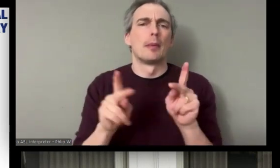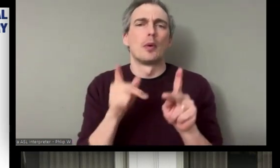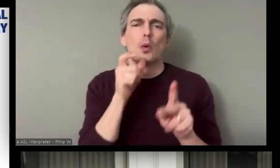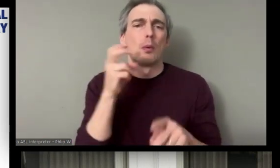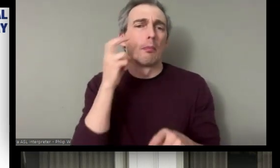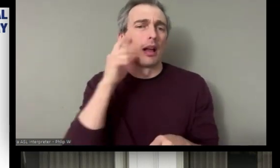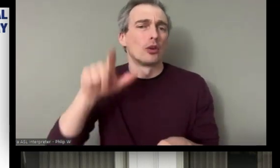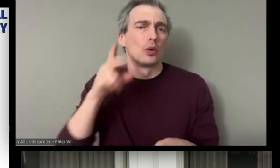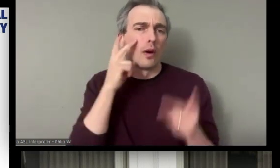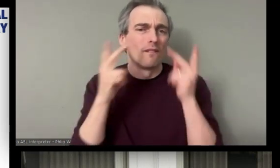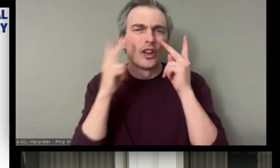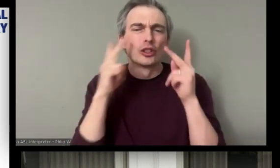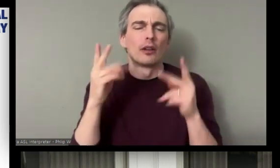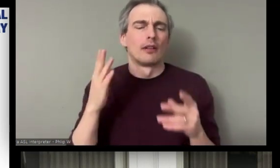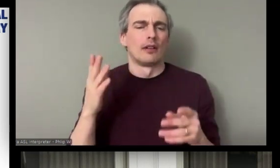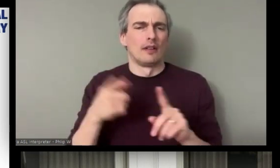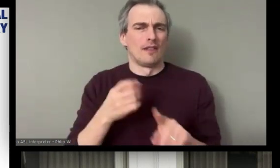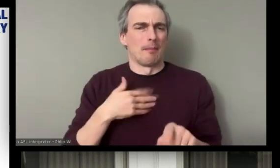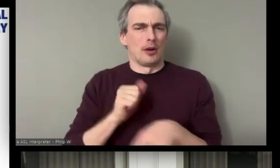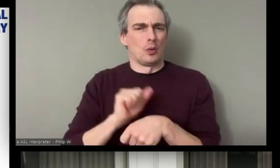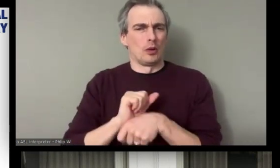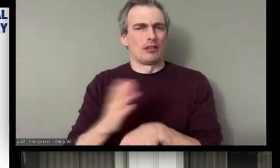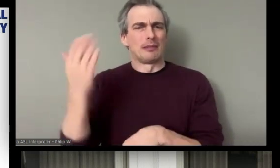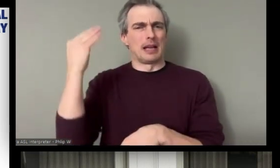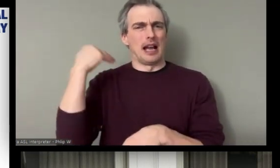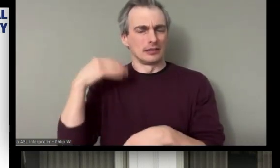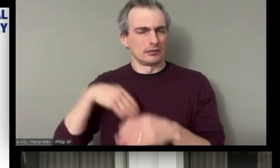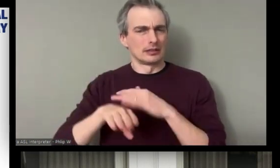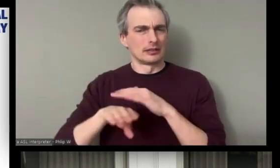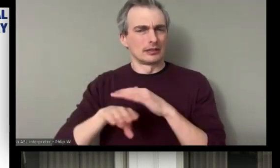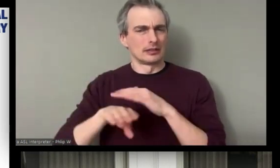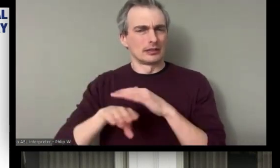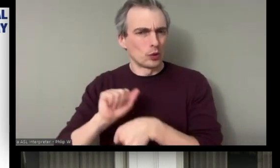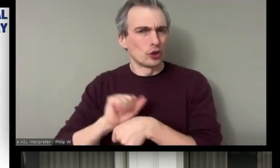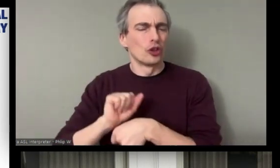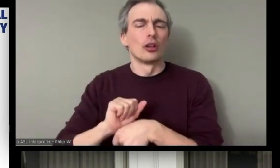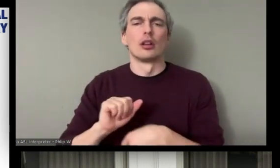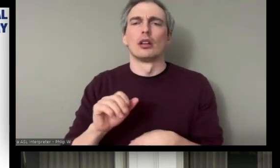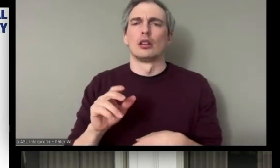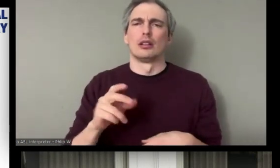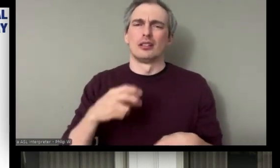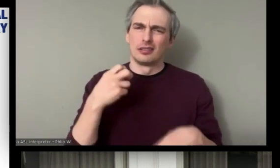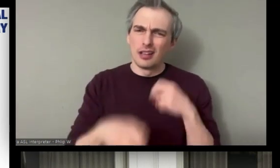And it was very difficult to navigate the menus. There was really no screen reader.